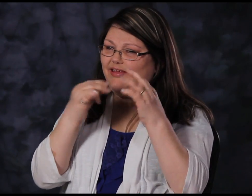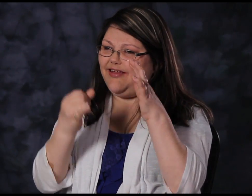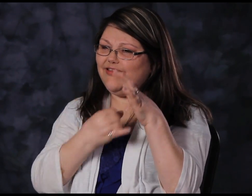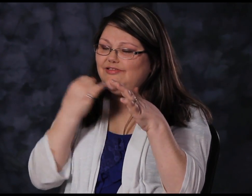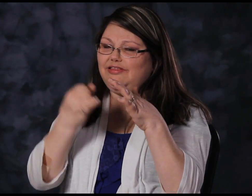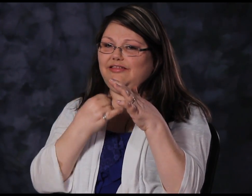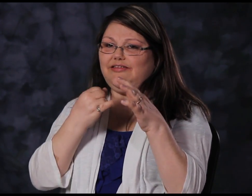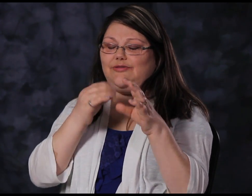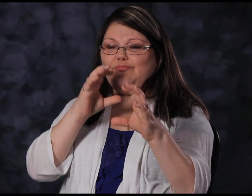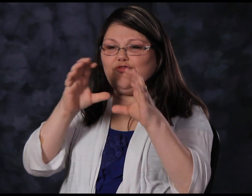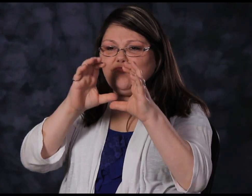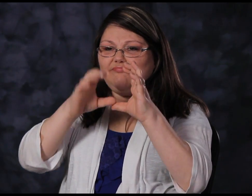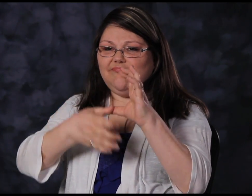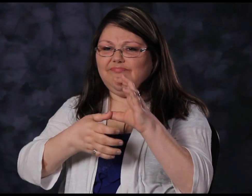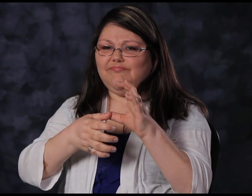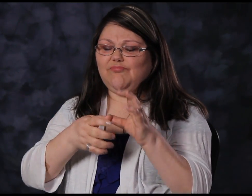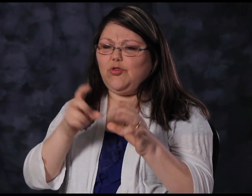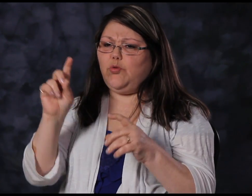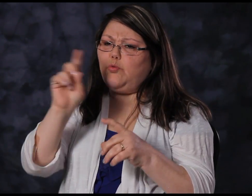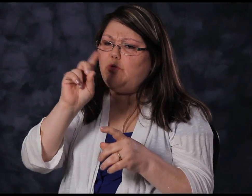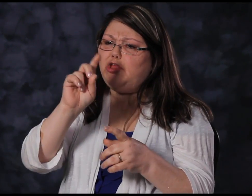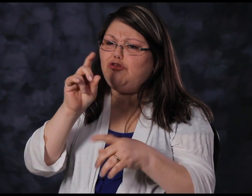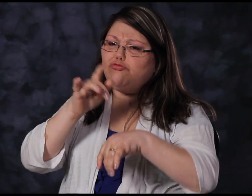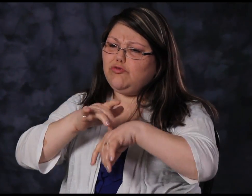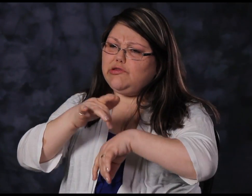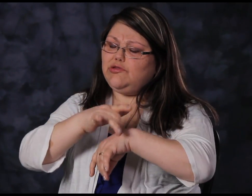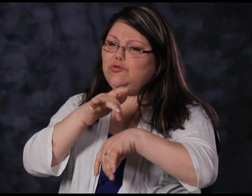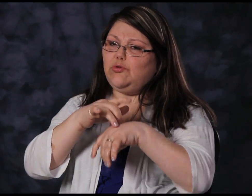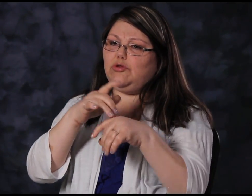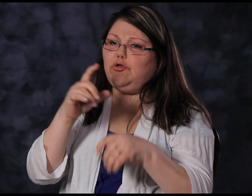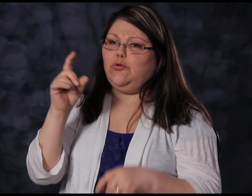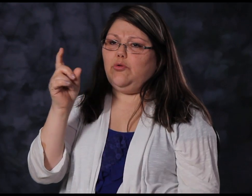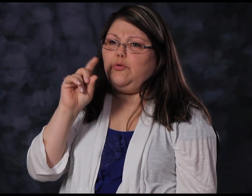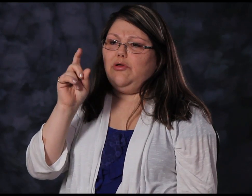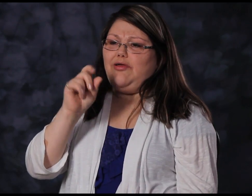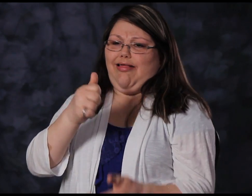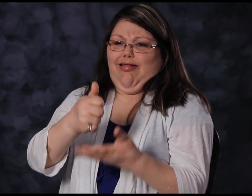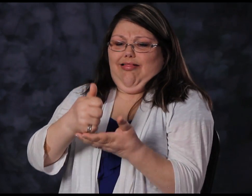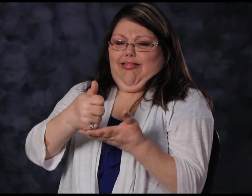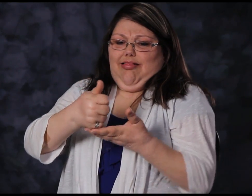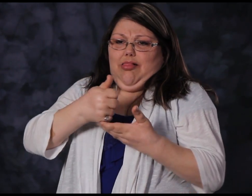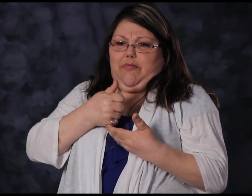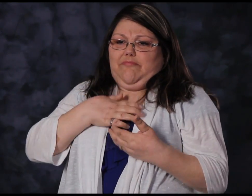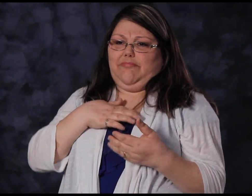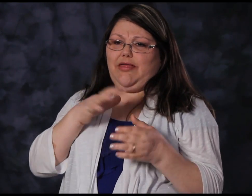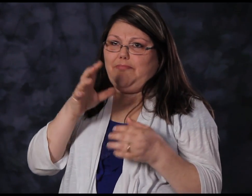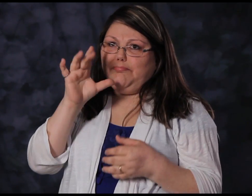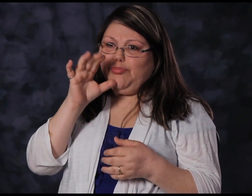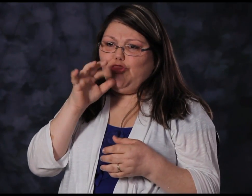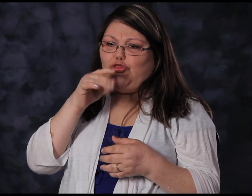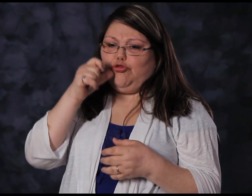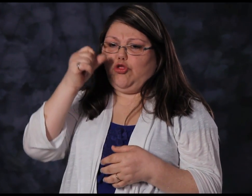There was nothing to support me in my development as a person, as a Deaf woman.